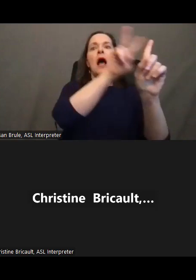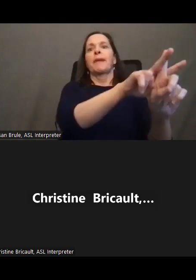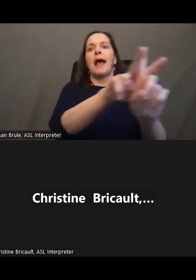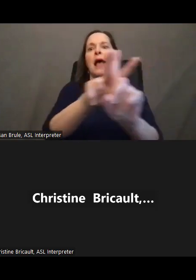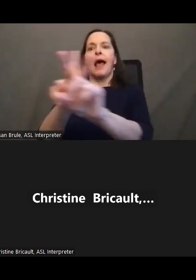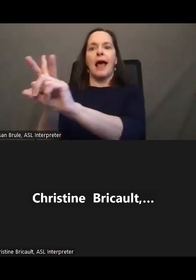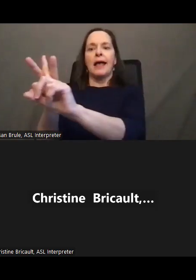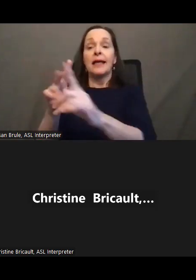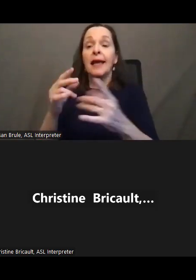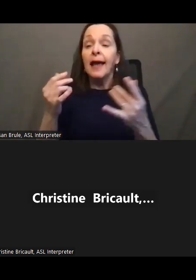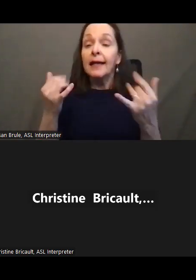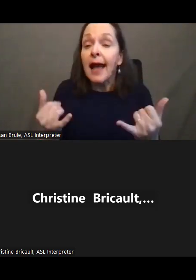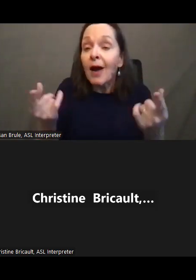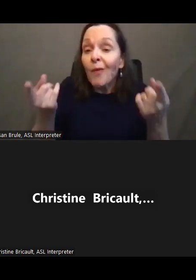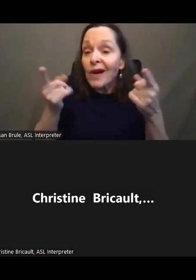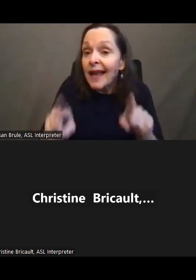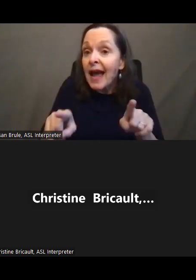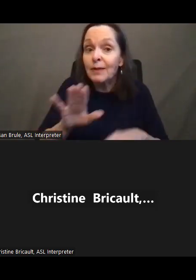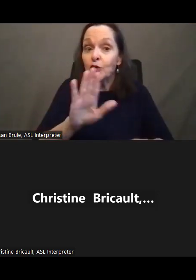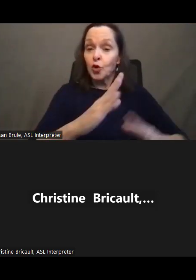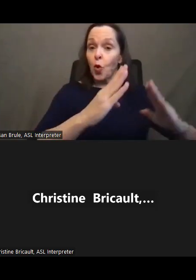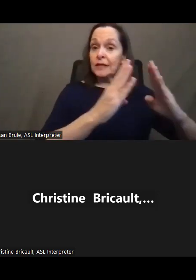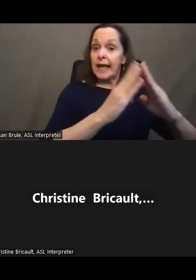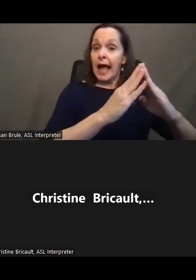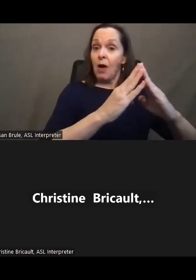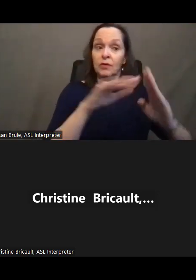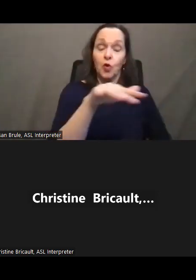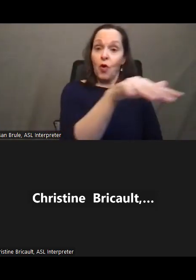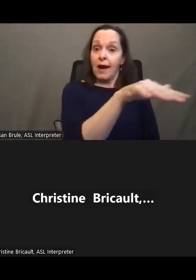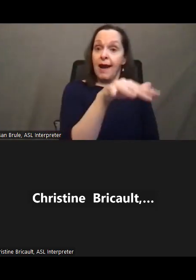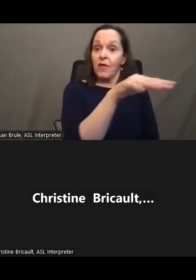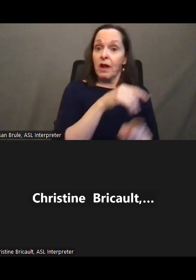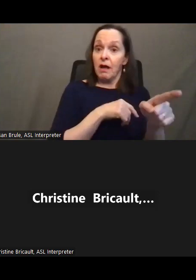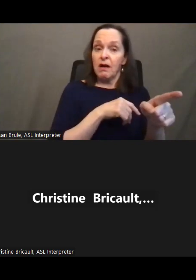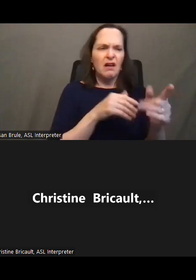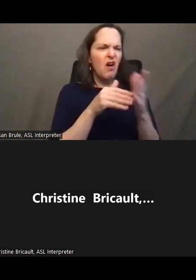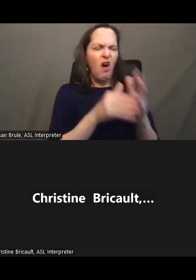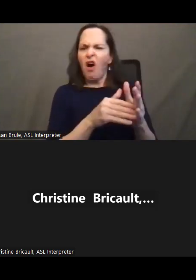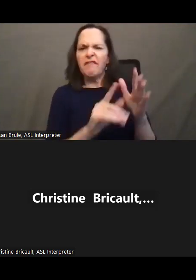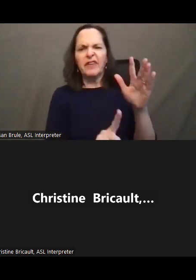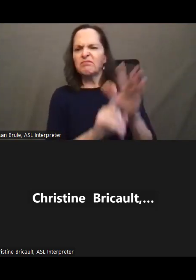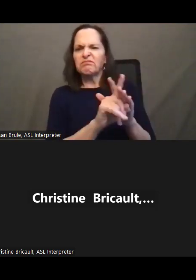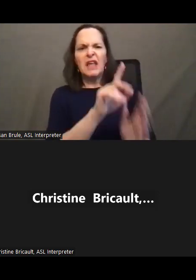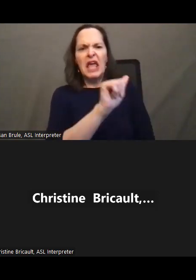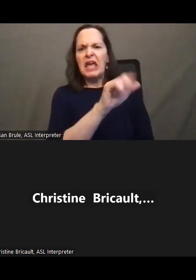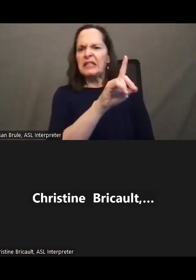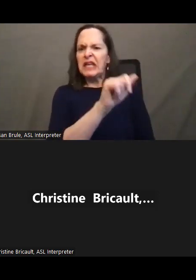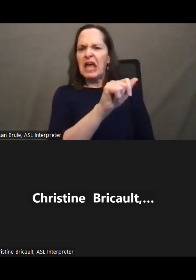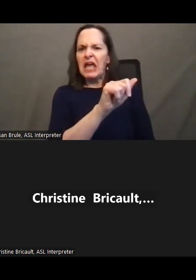your town counsel doesn't do a lot of work with the ADA, they might not be aware of this Amendments Act.